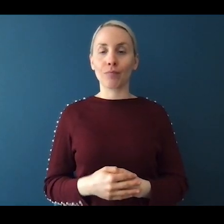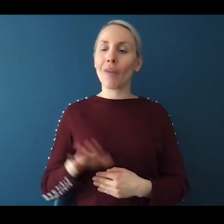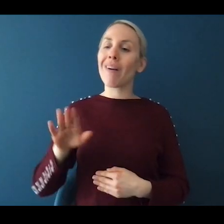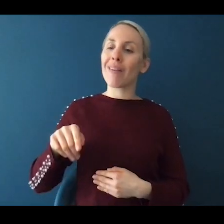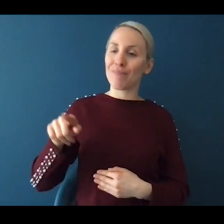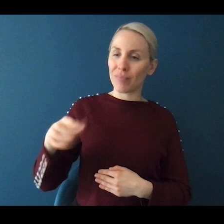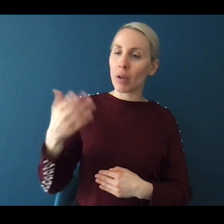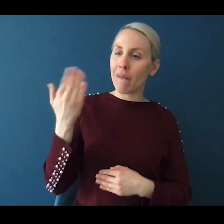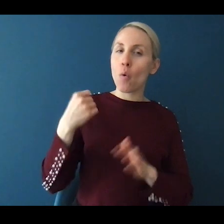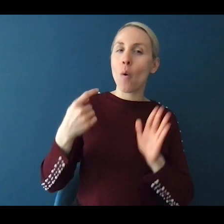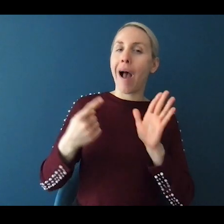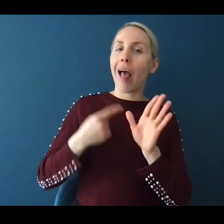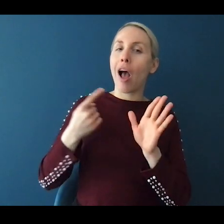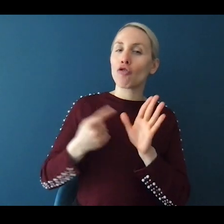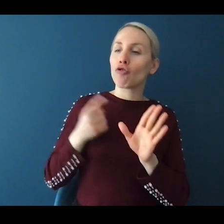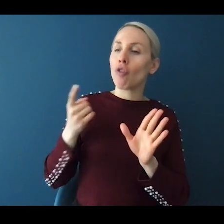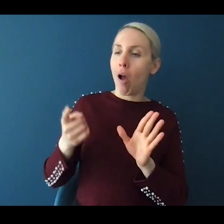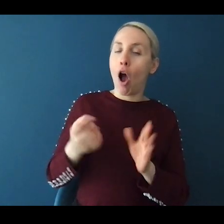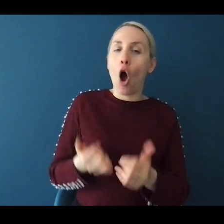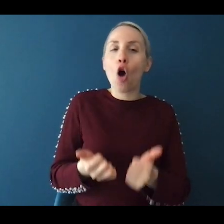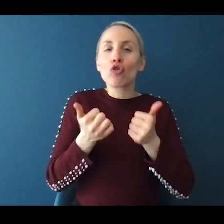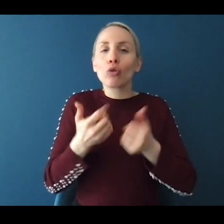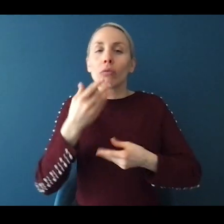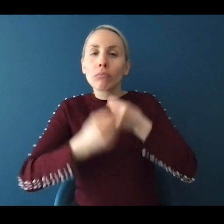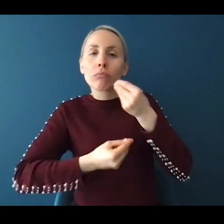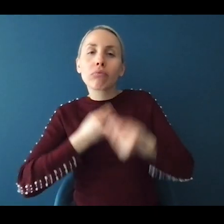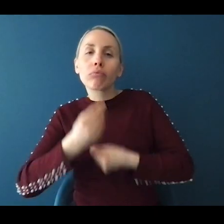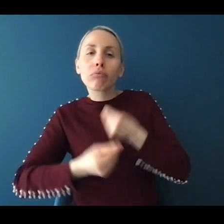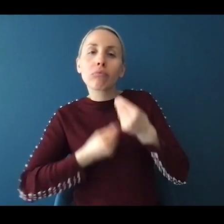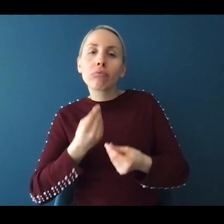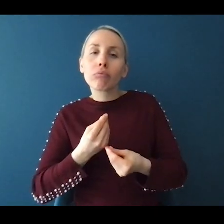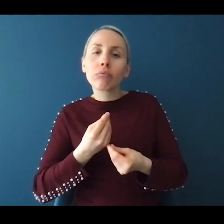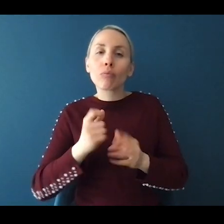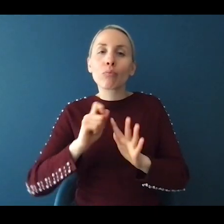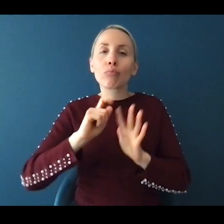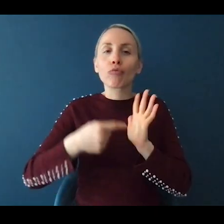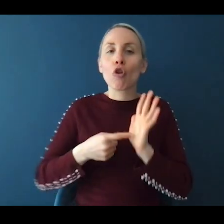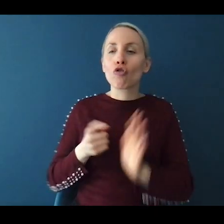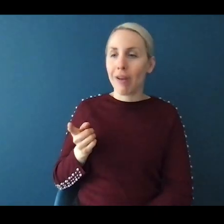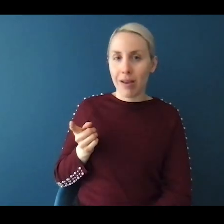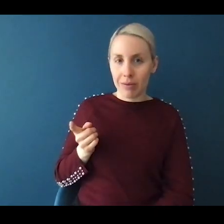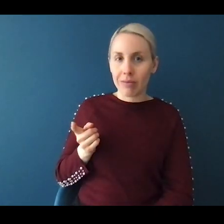a really good description of how that worked in relation to your project because although